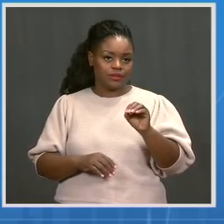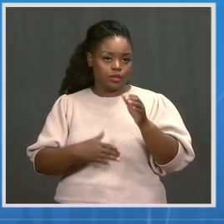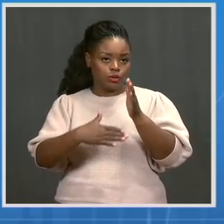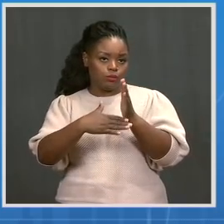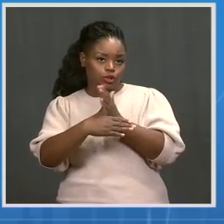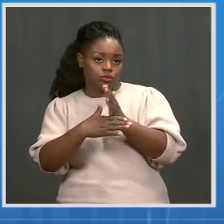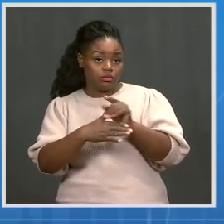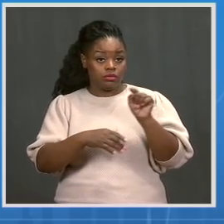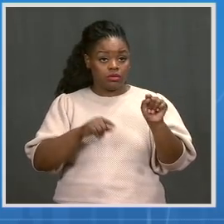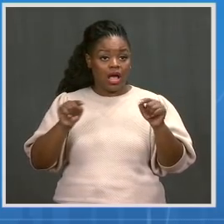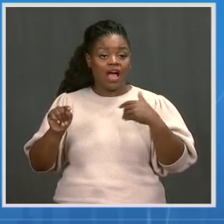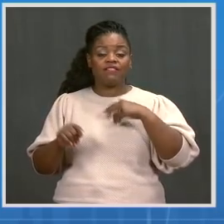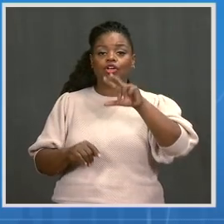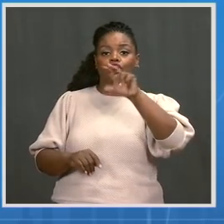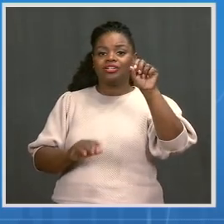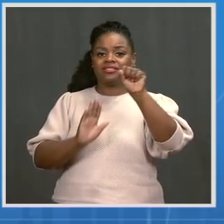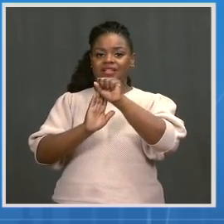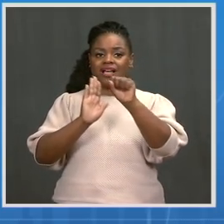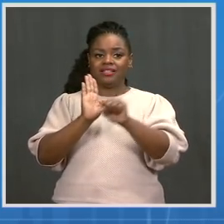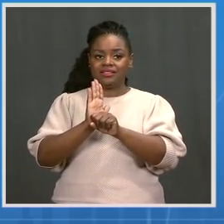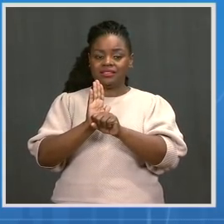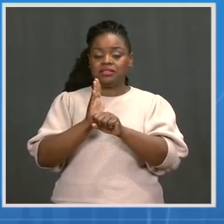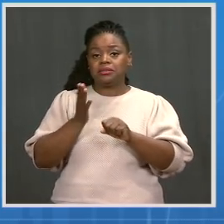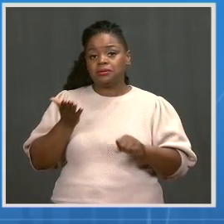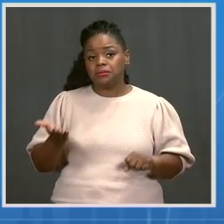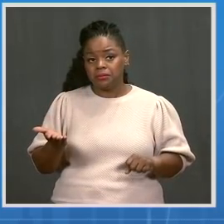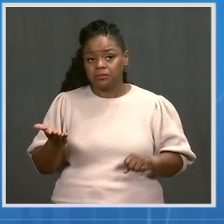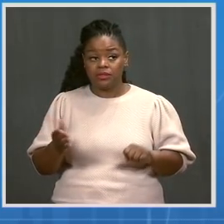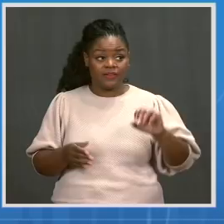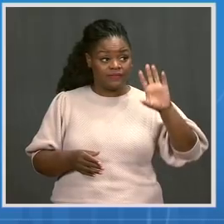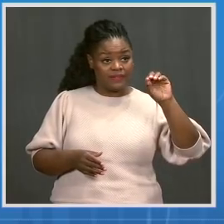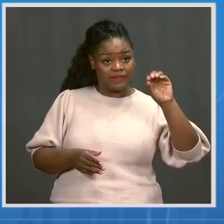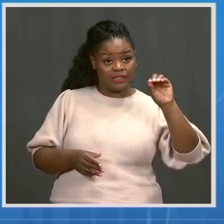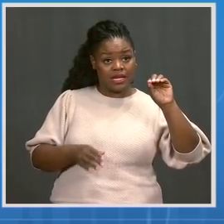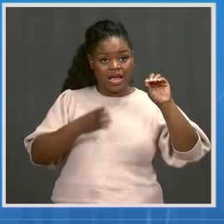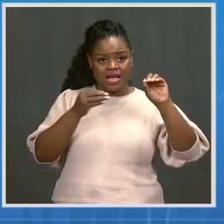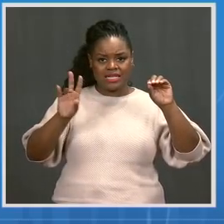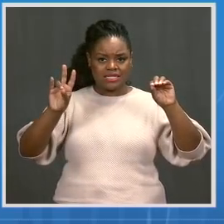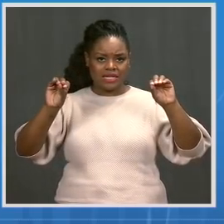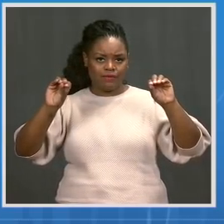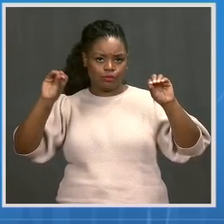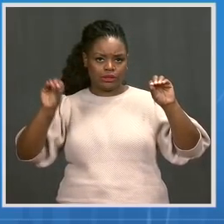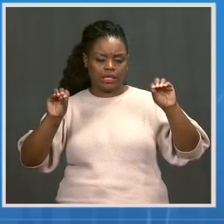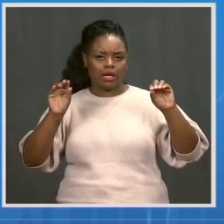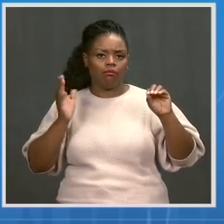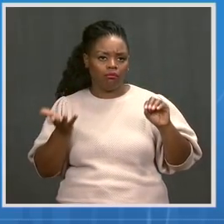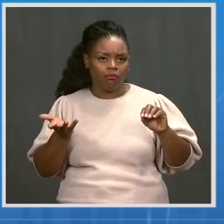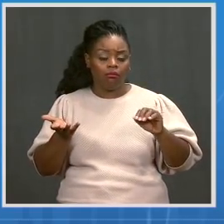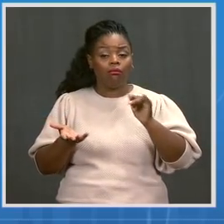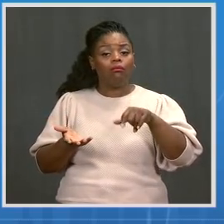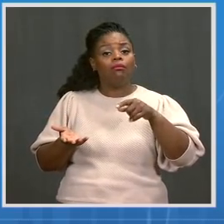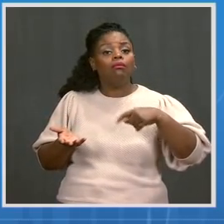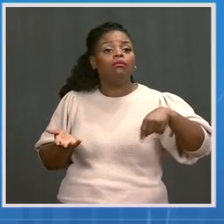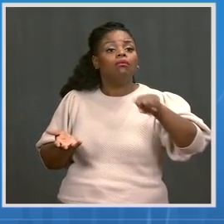between 50 and more than 70 percent. And those are the individuals that we need to concentrate on.